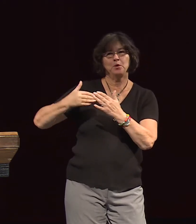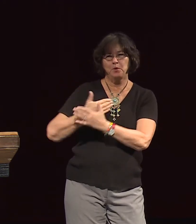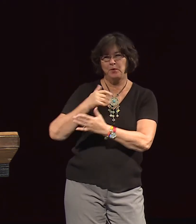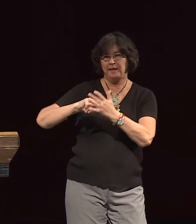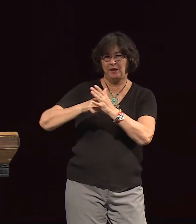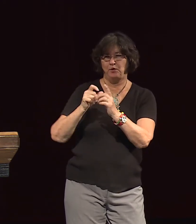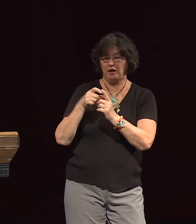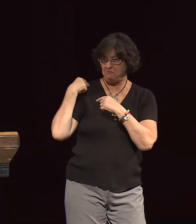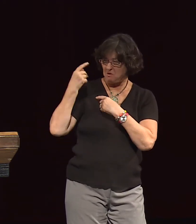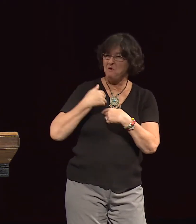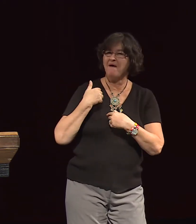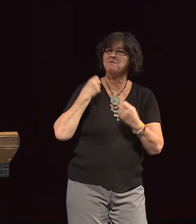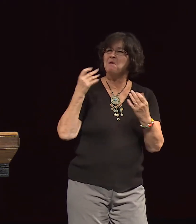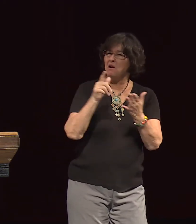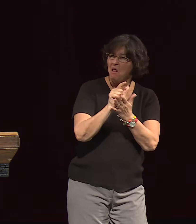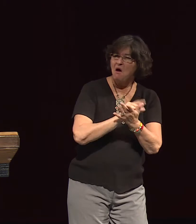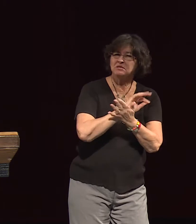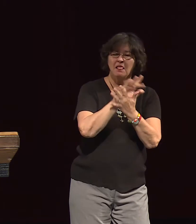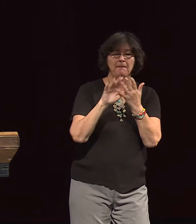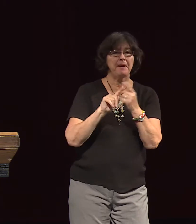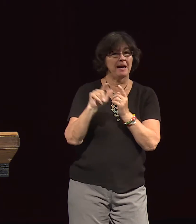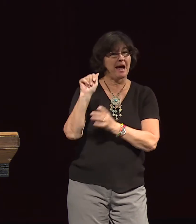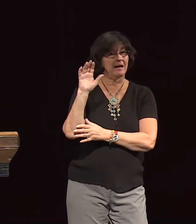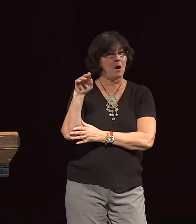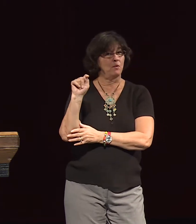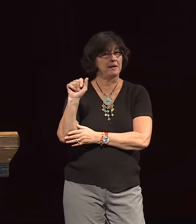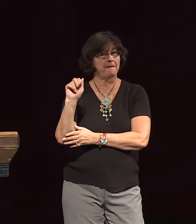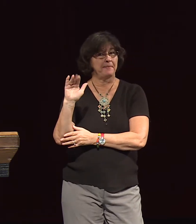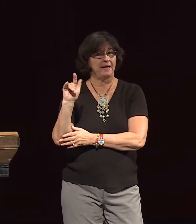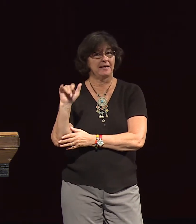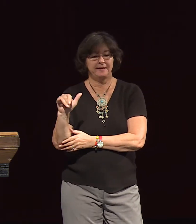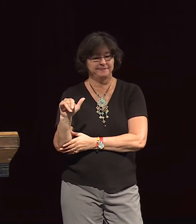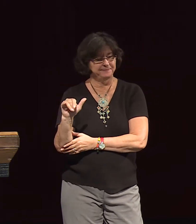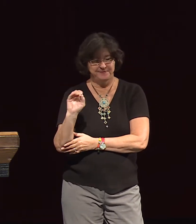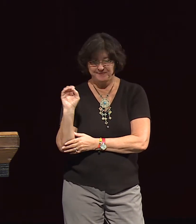and we want to make sure that we have accountability built into our system,